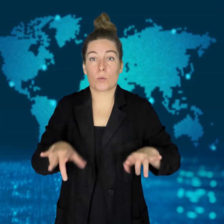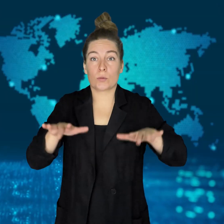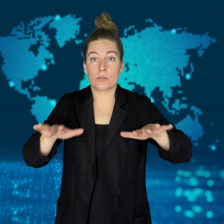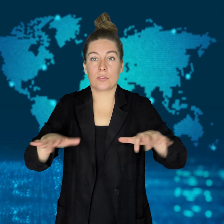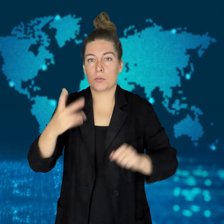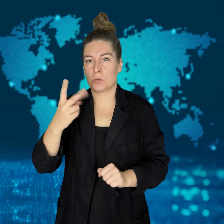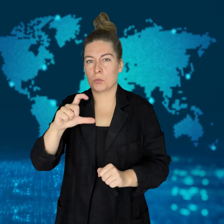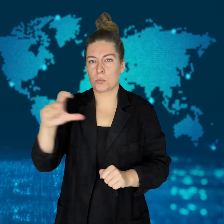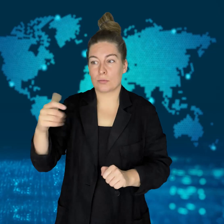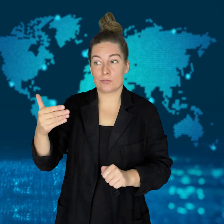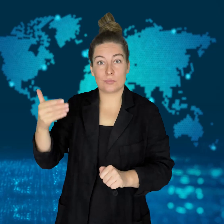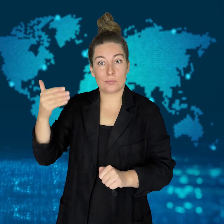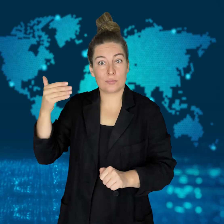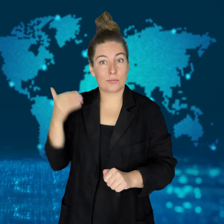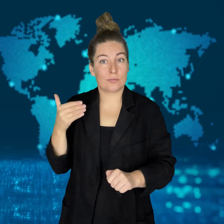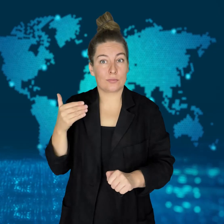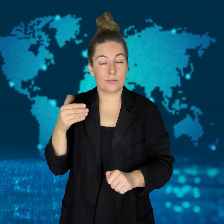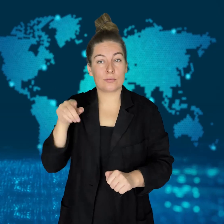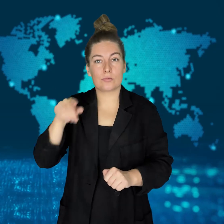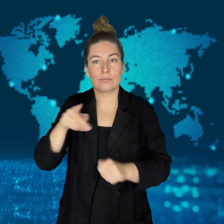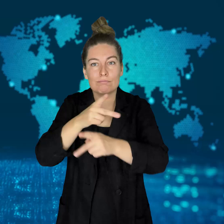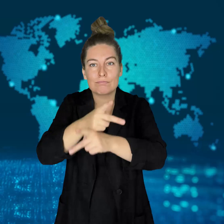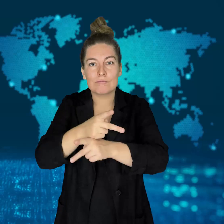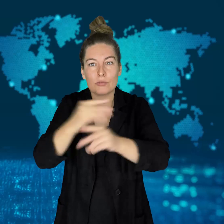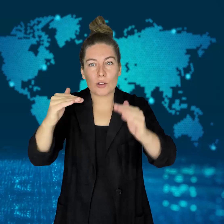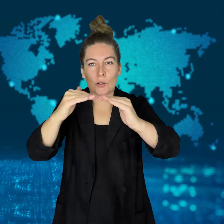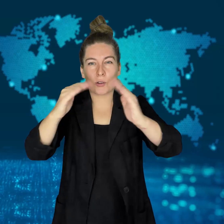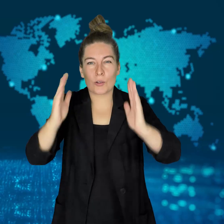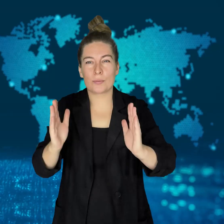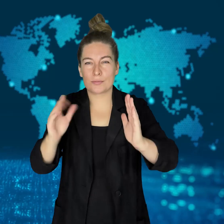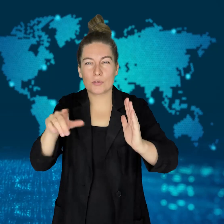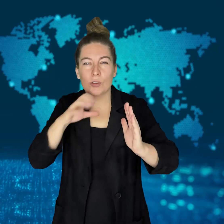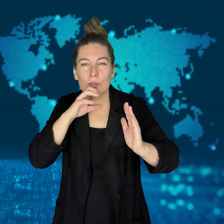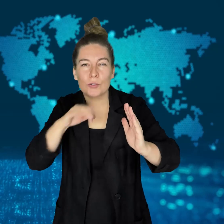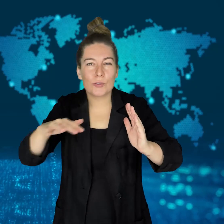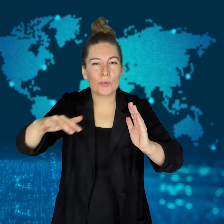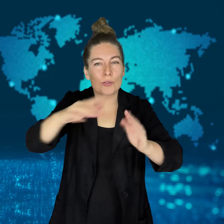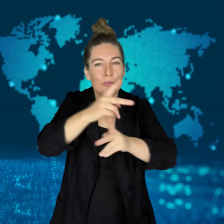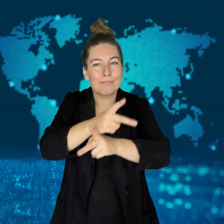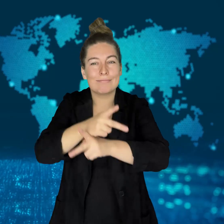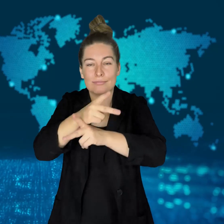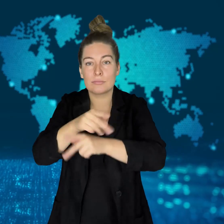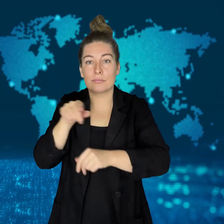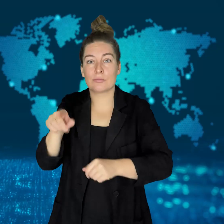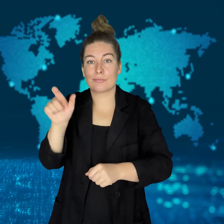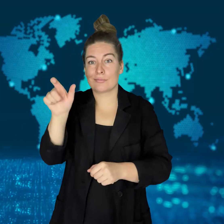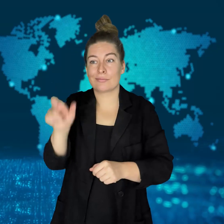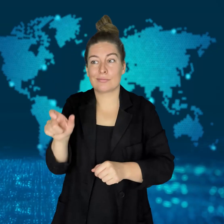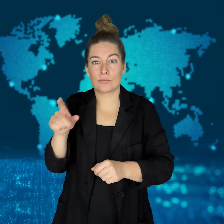[MONIKA]: A 90-year-old woman has died in an Australian hospital following